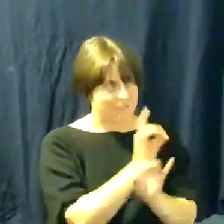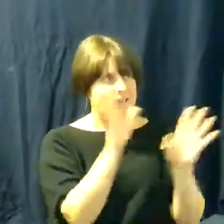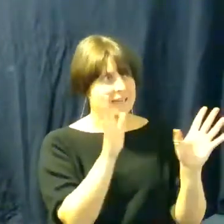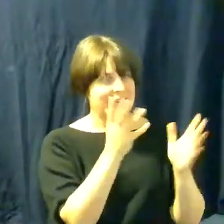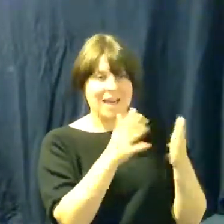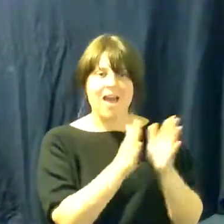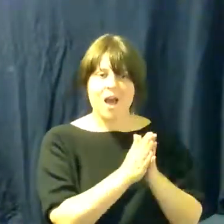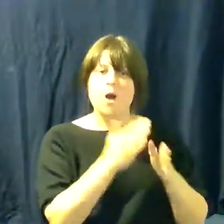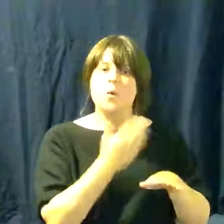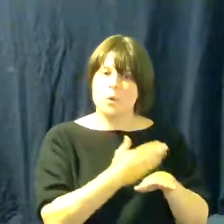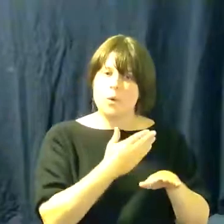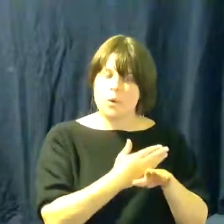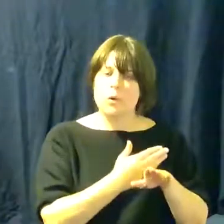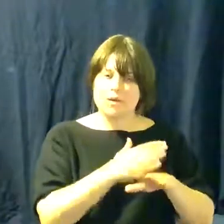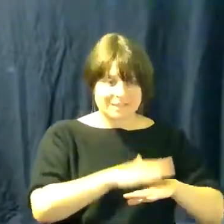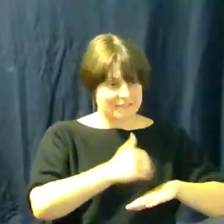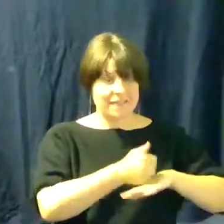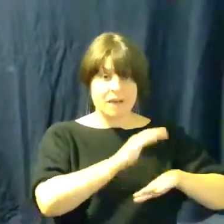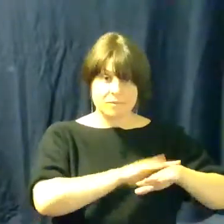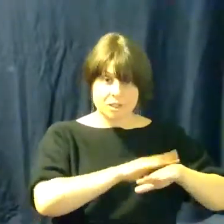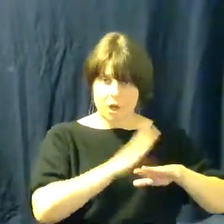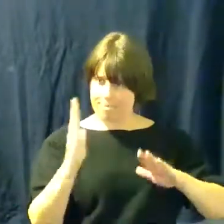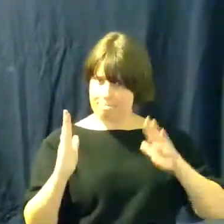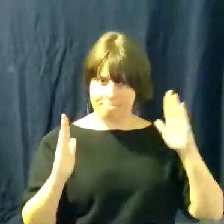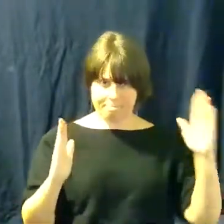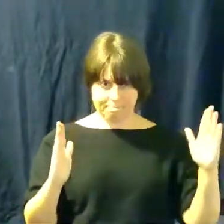setting that up with your mentor from the start to make sure you're both